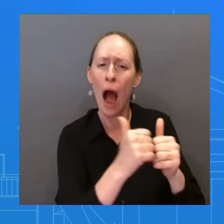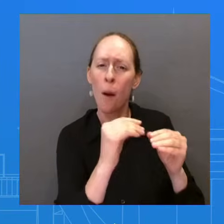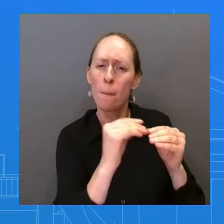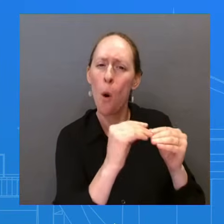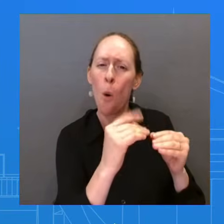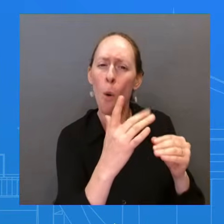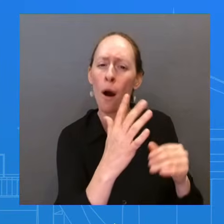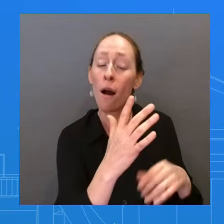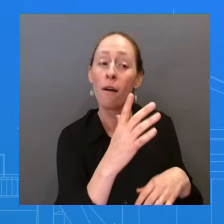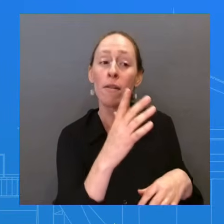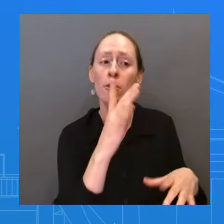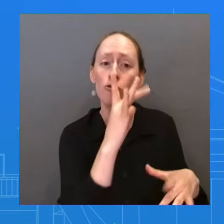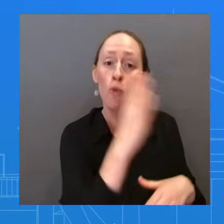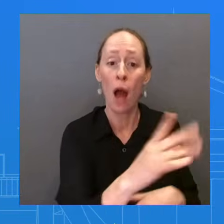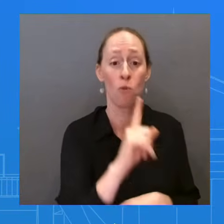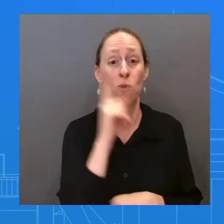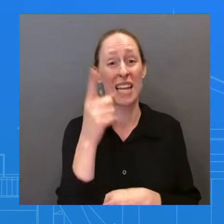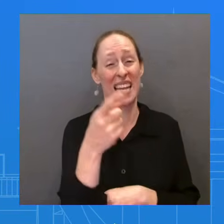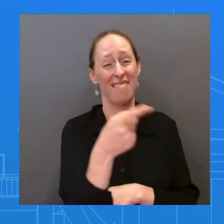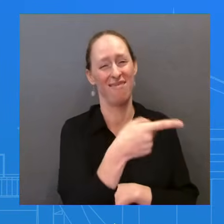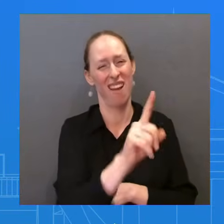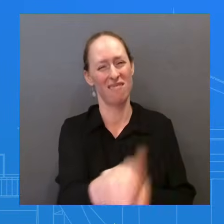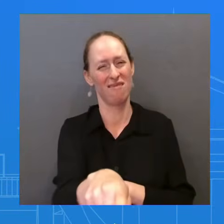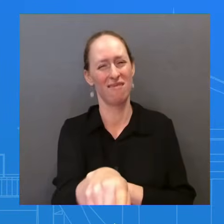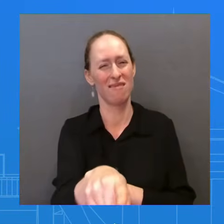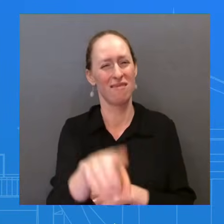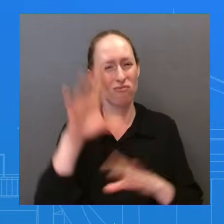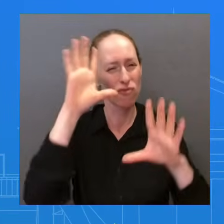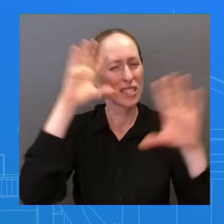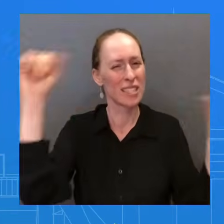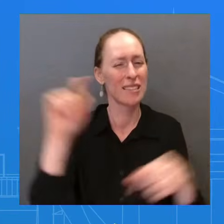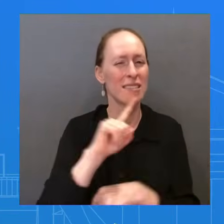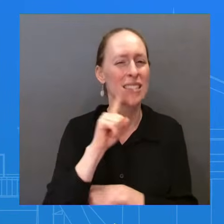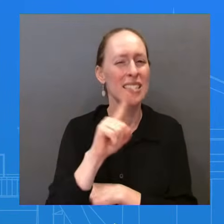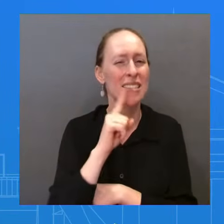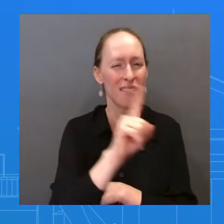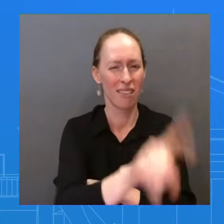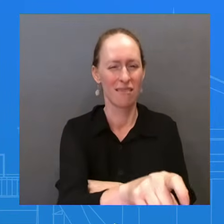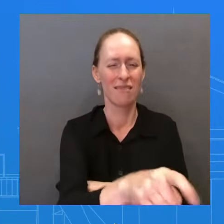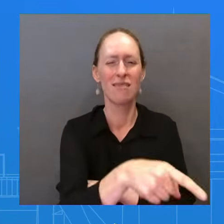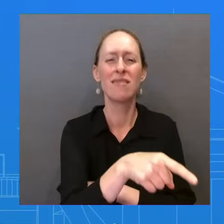Wherever, whenever the Ukrainian military is ready to step off here and get started,